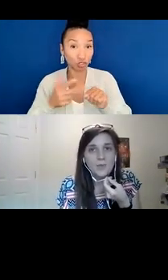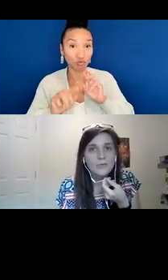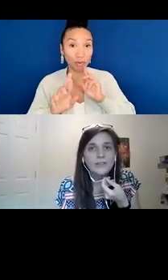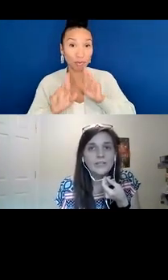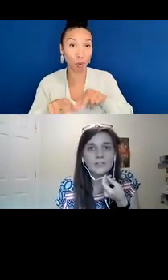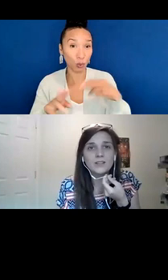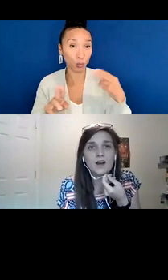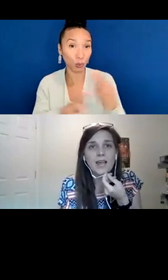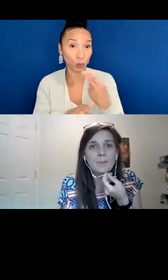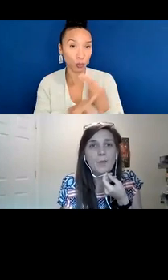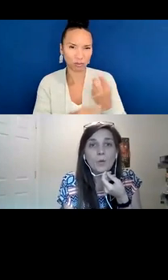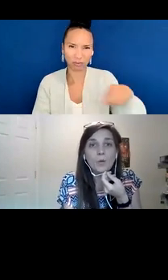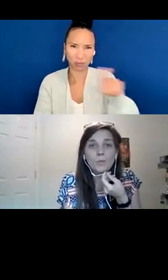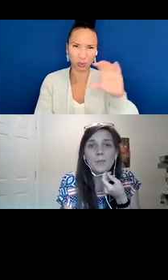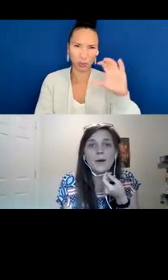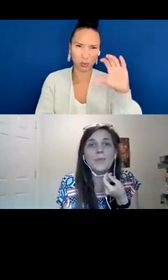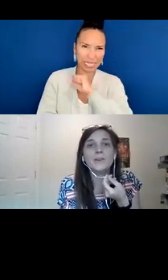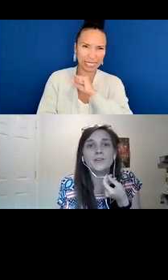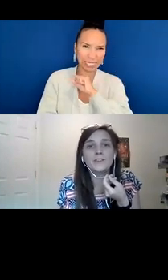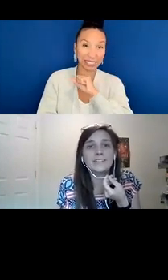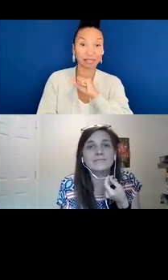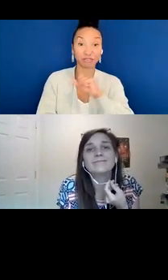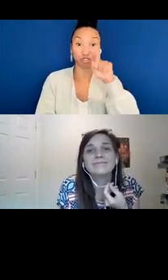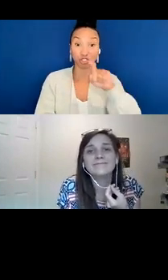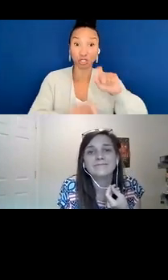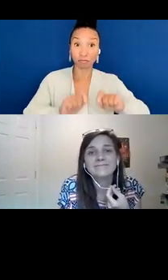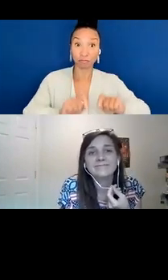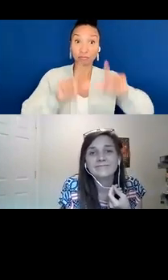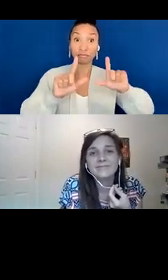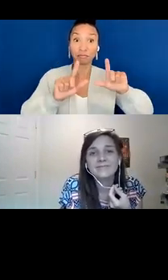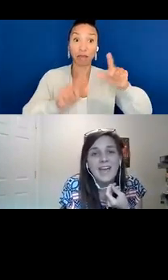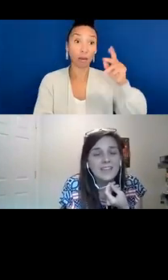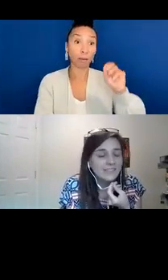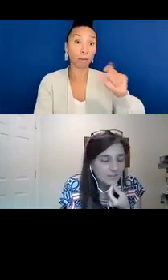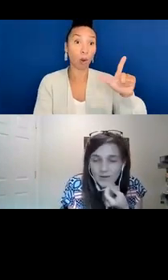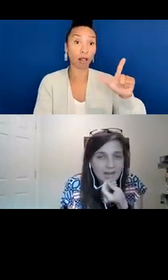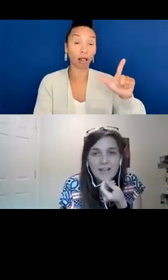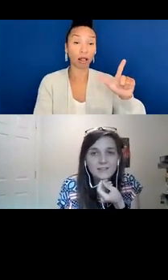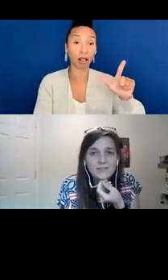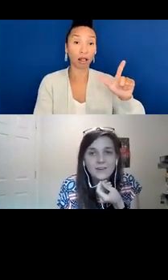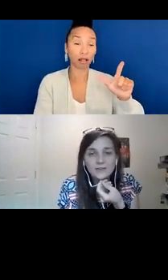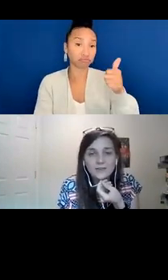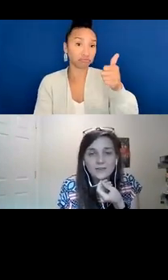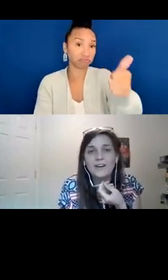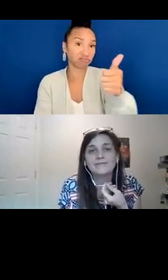Hopefully you just saw a poll pop up on your screen. And it's OK to guess if you're not sure.